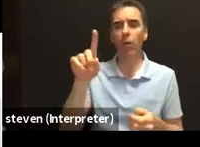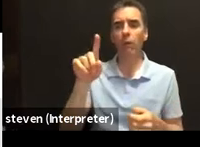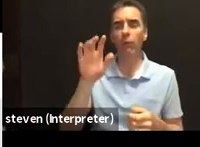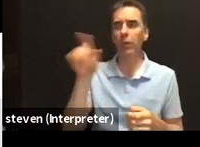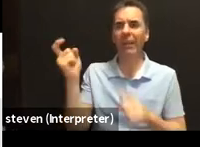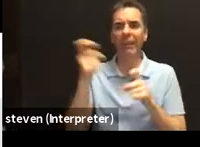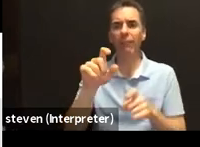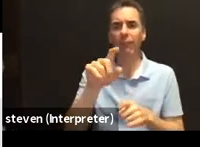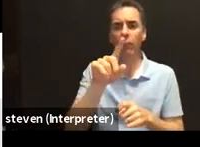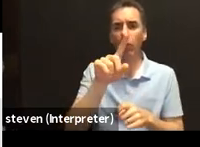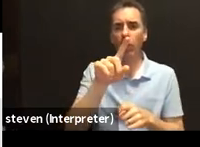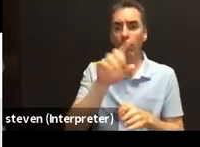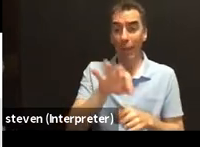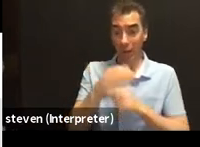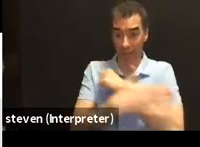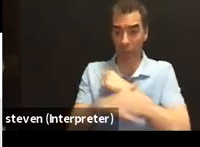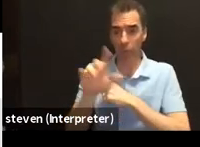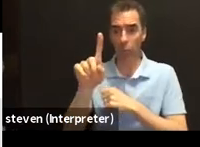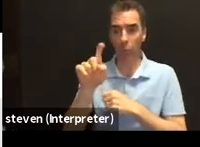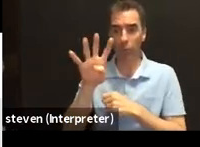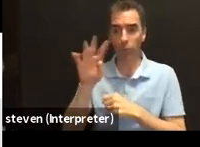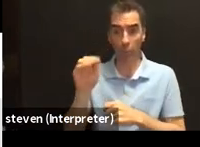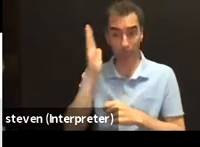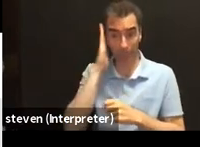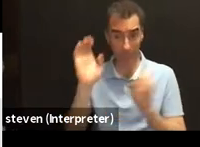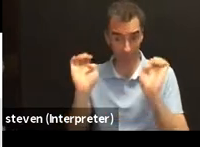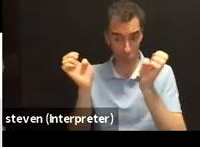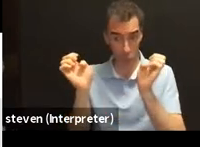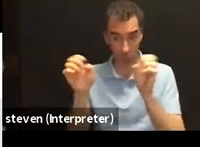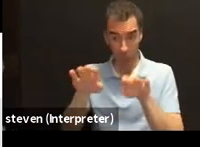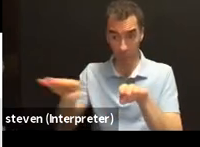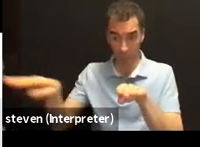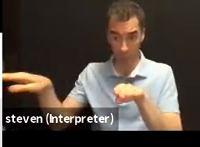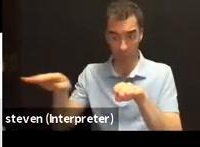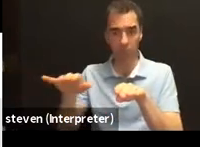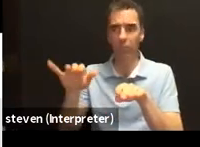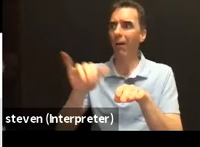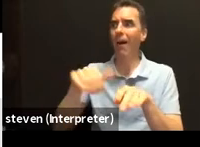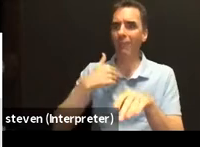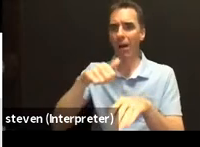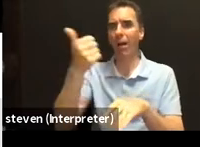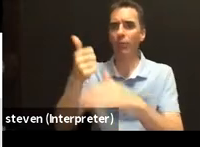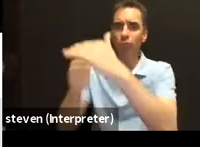maria.rodriguez: And so, aside from that, we already had a couple more of an emergency shelters. Some of them are the festival rescue mission.